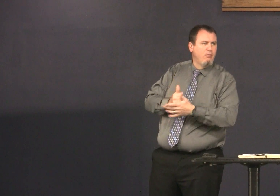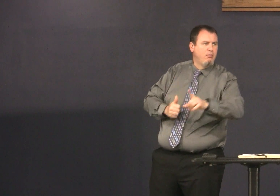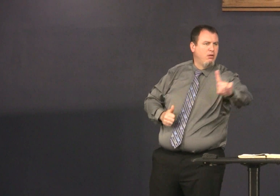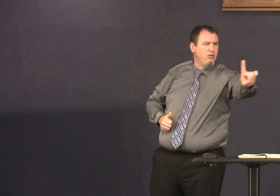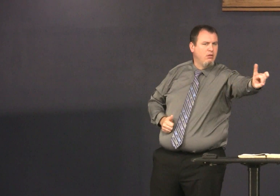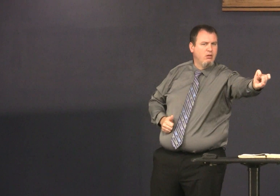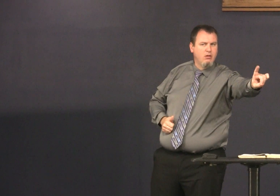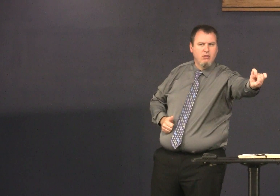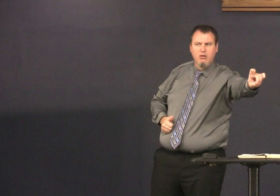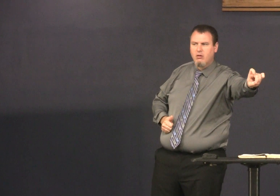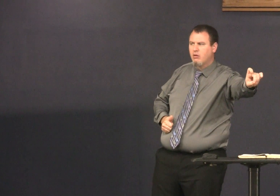where does my help come from